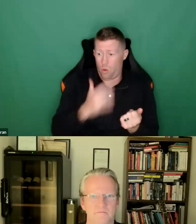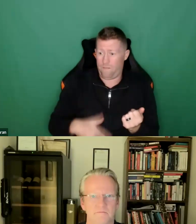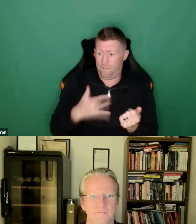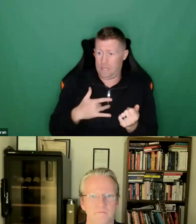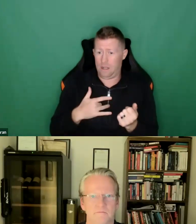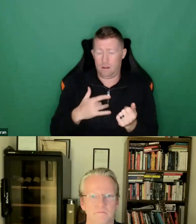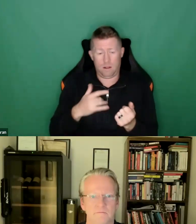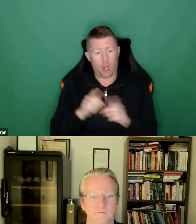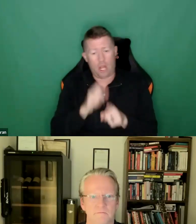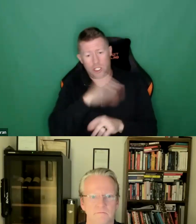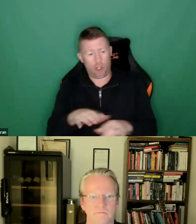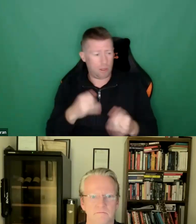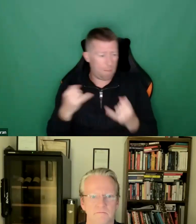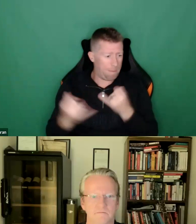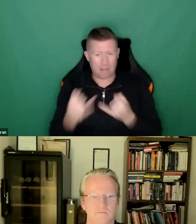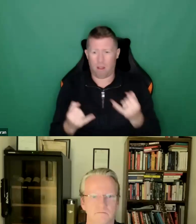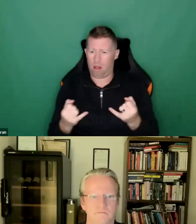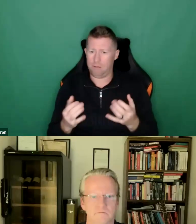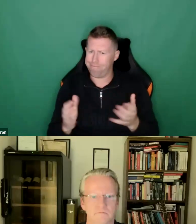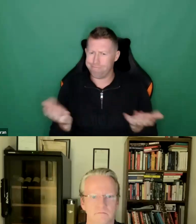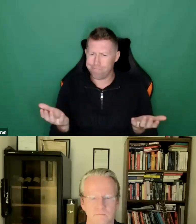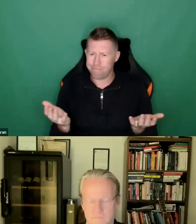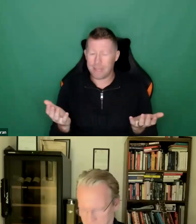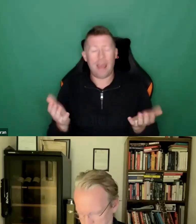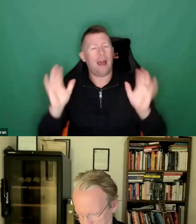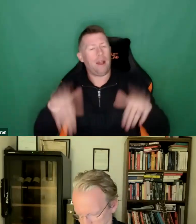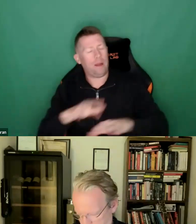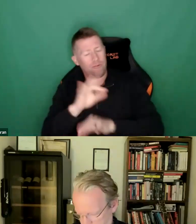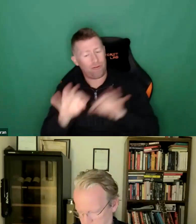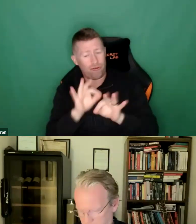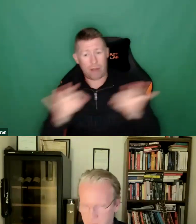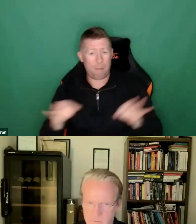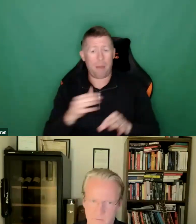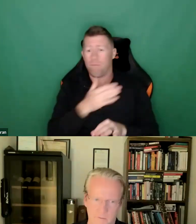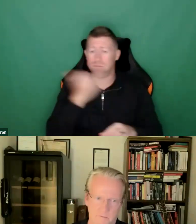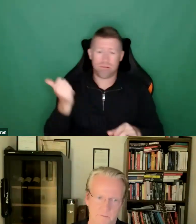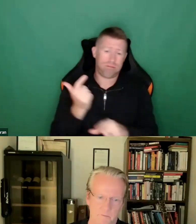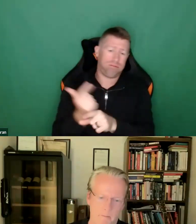differently and you would have to feel you are battling the school, which is sometimes what